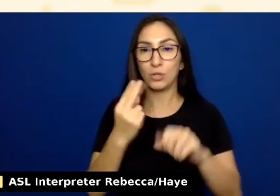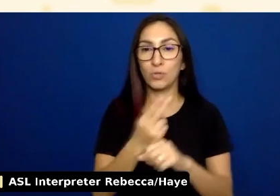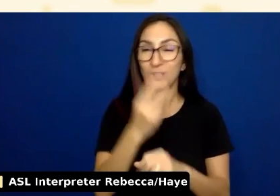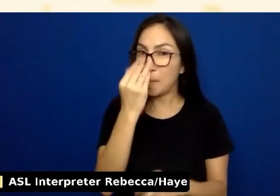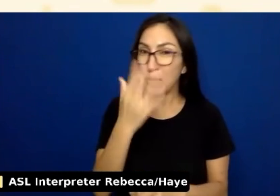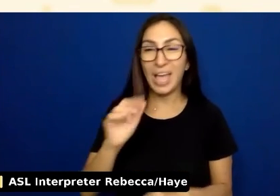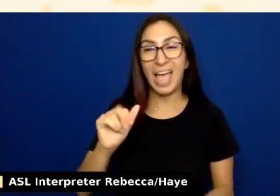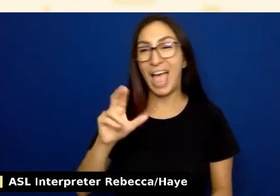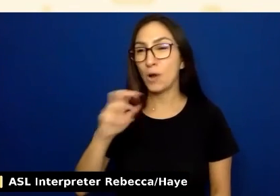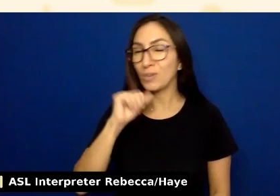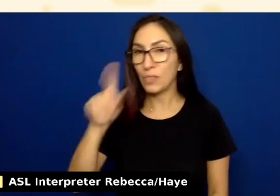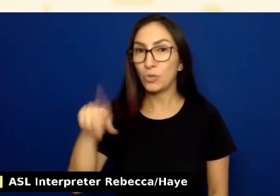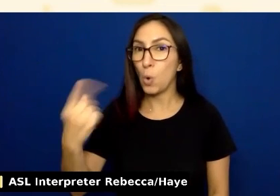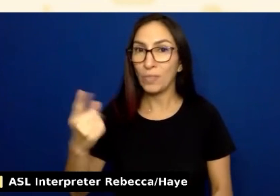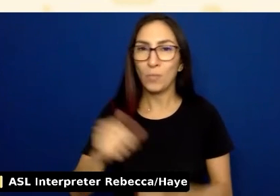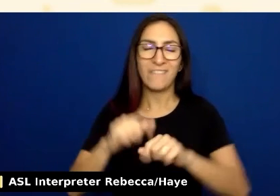We have lots and lots of keystrokes.